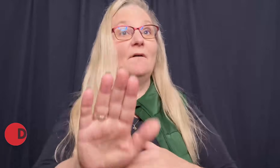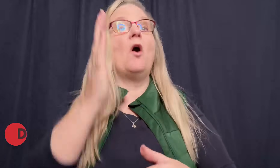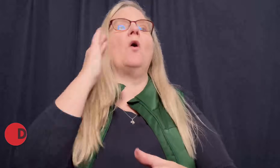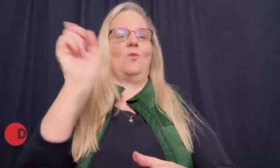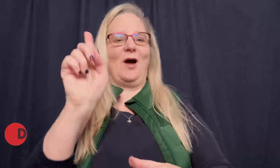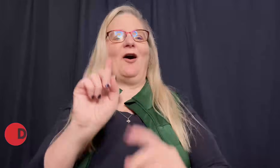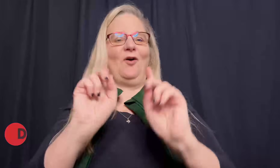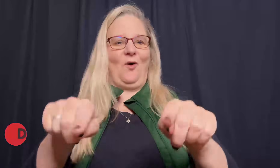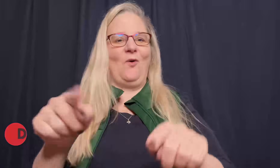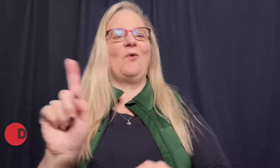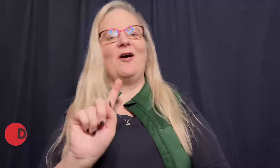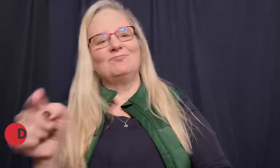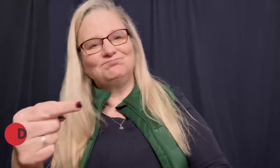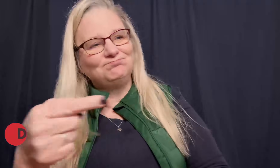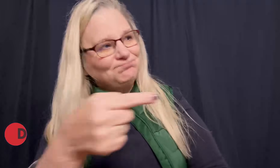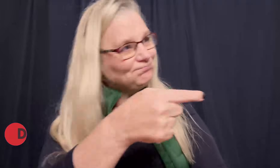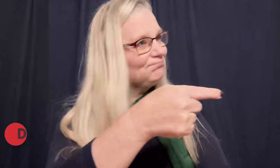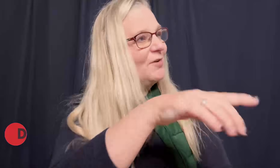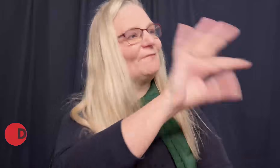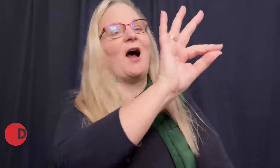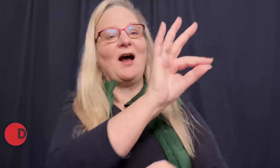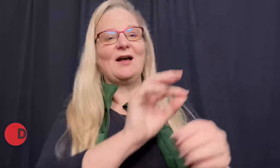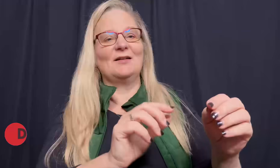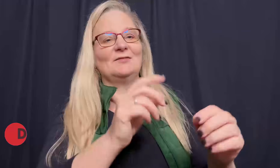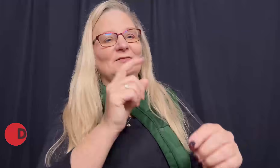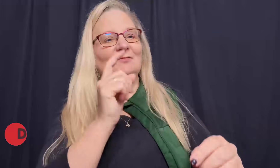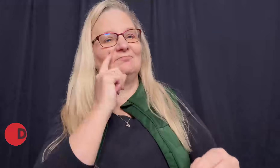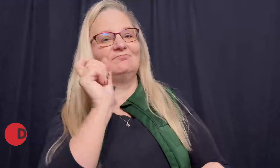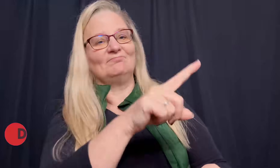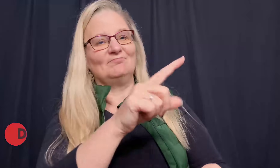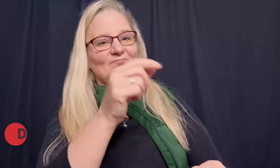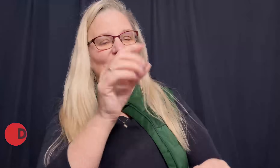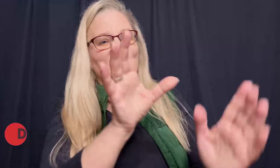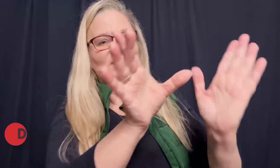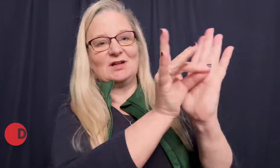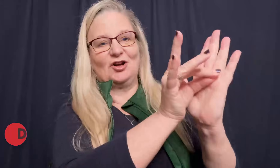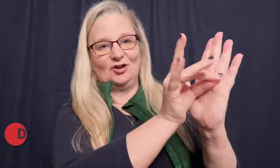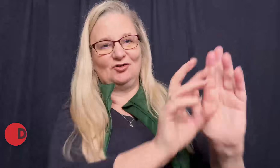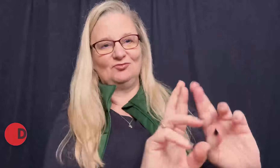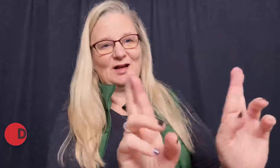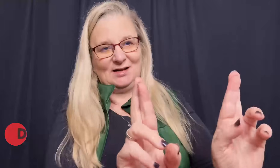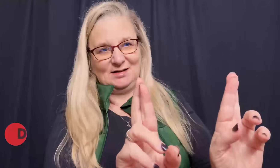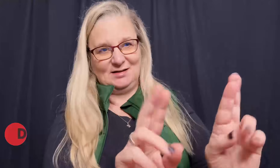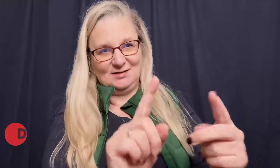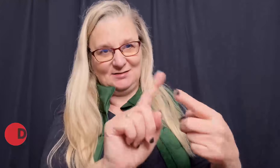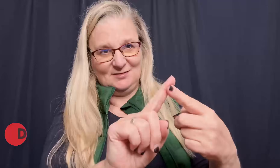showing where to find the QR code stickers.